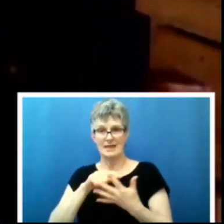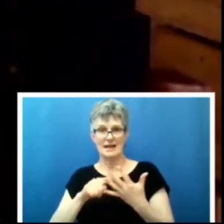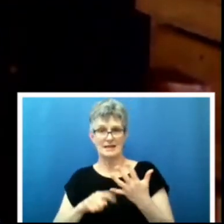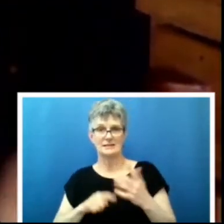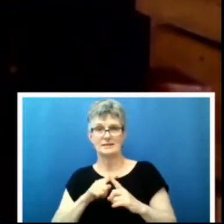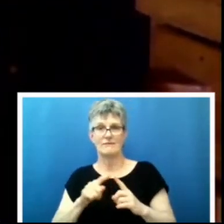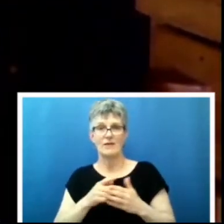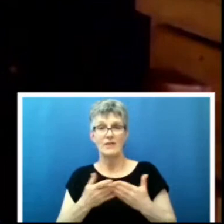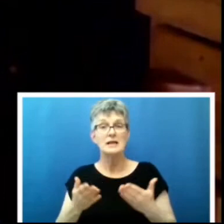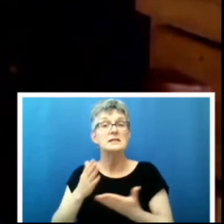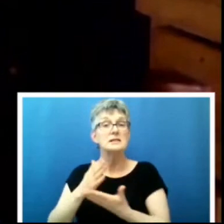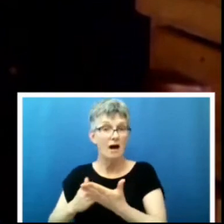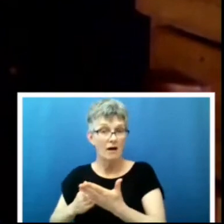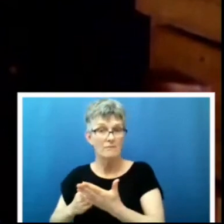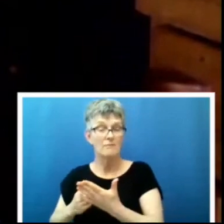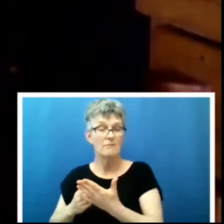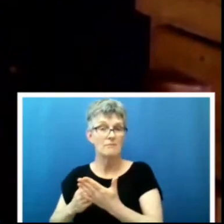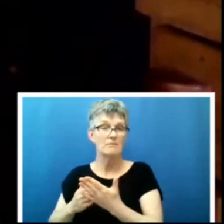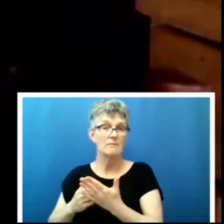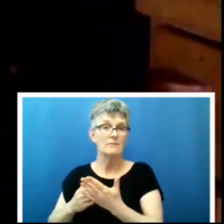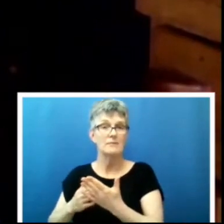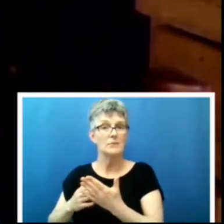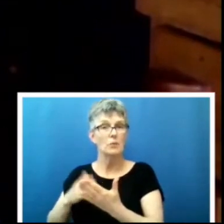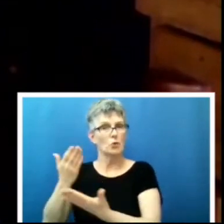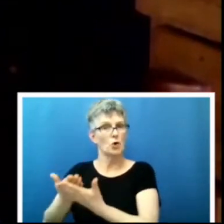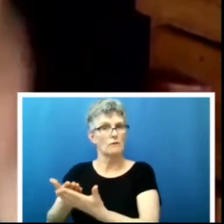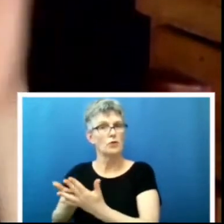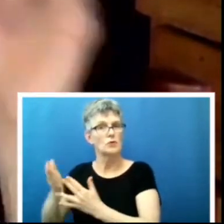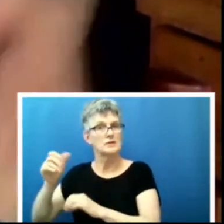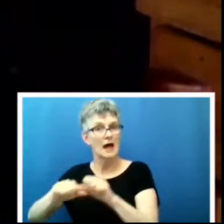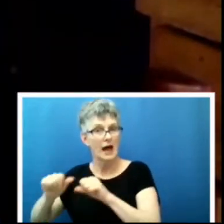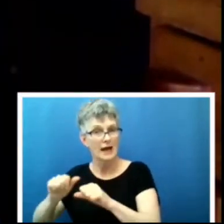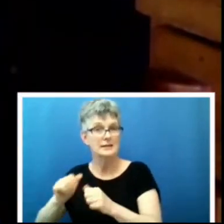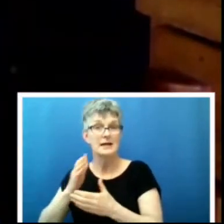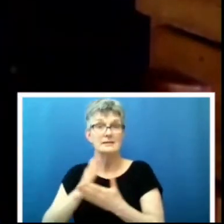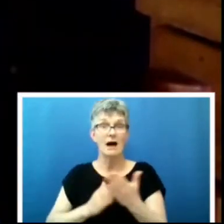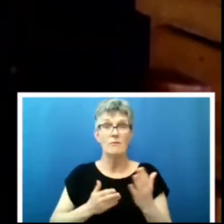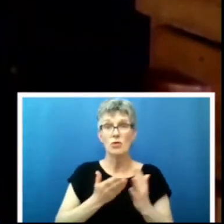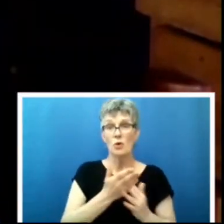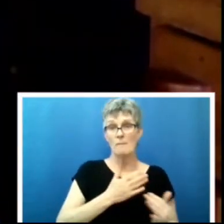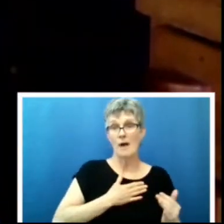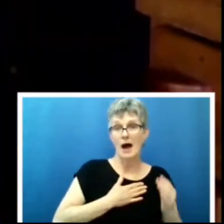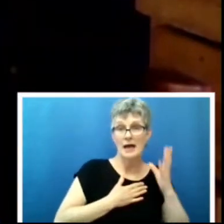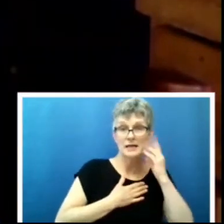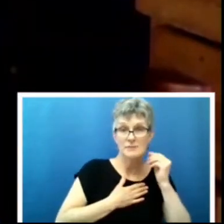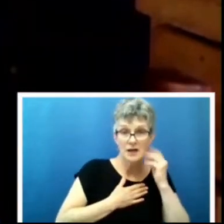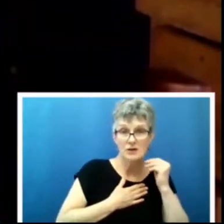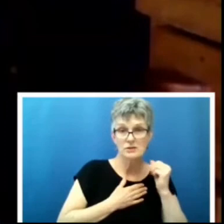I've just done it through personal, direct experience and having tested with my own clients, a community with hundreds of people,